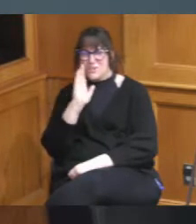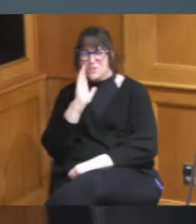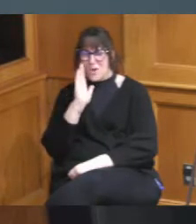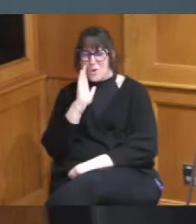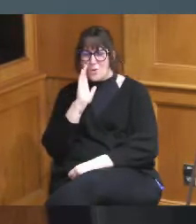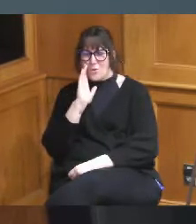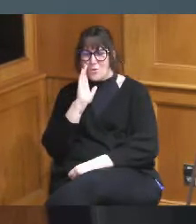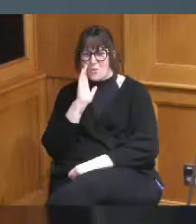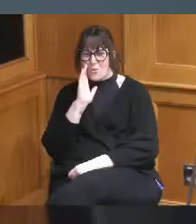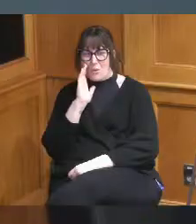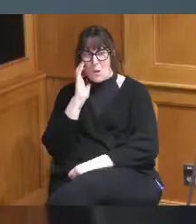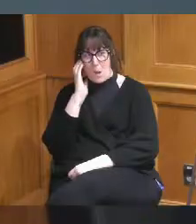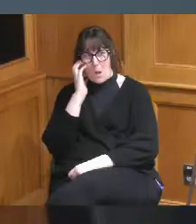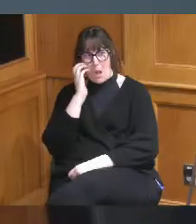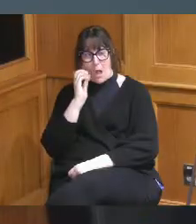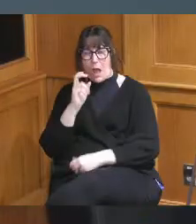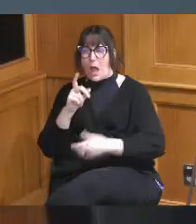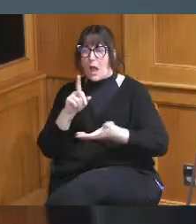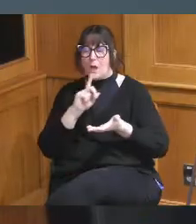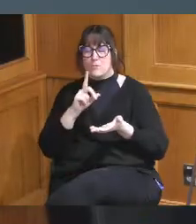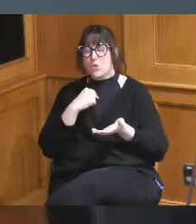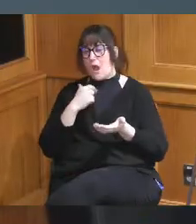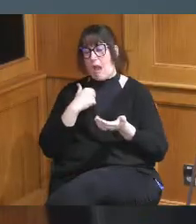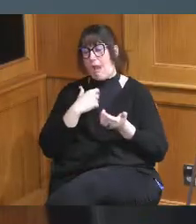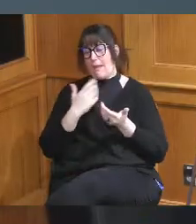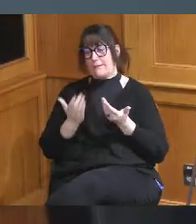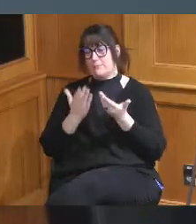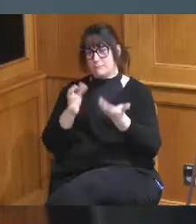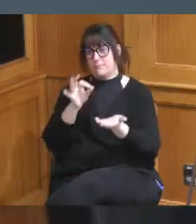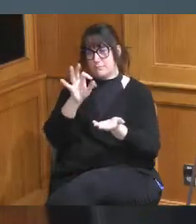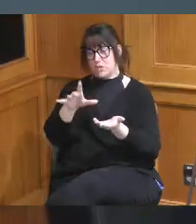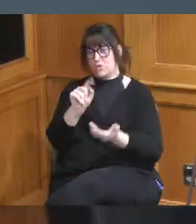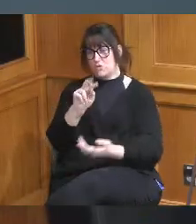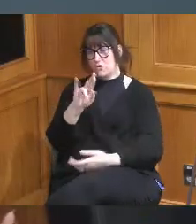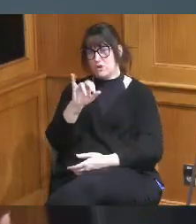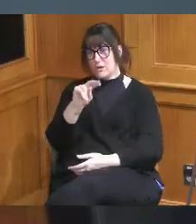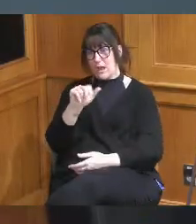mean I'm sure and I keep bringing up Trina I hate to do that because I'm not here speaking in her